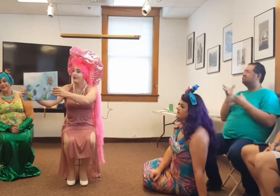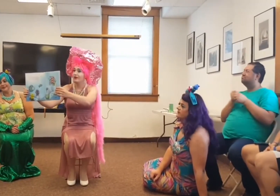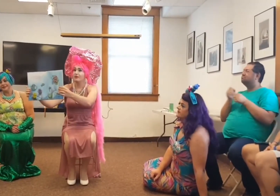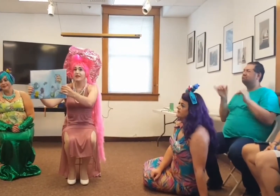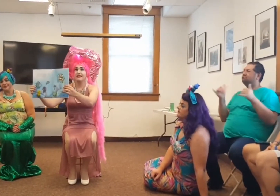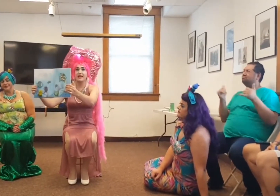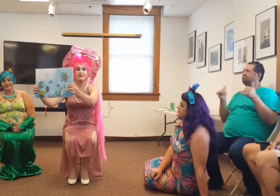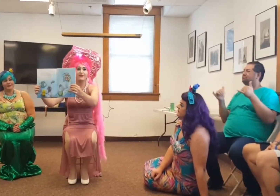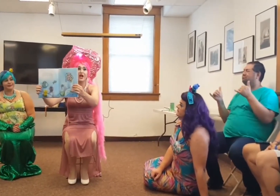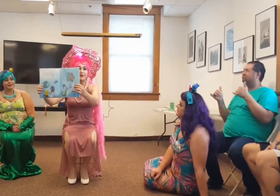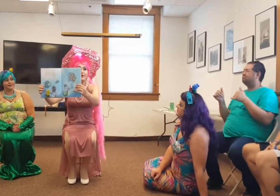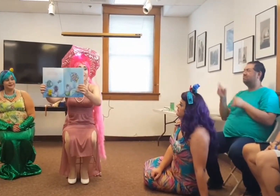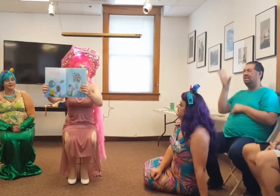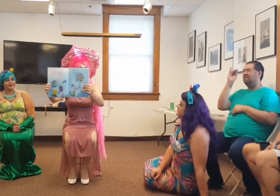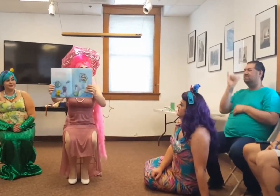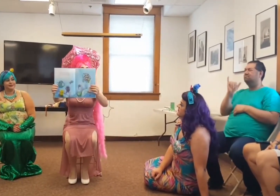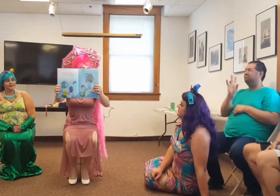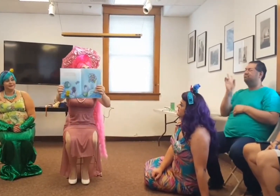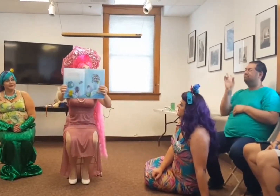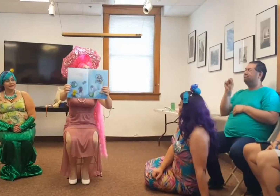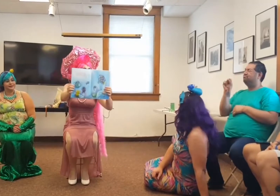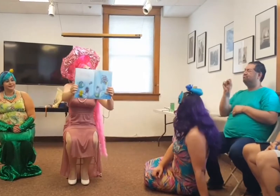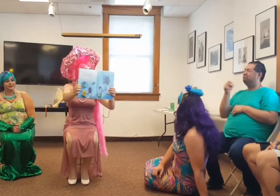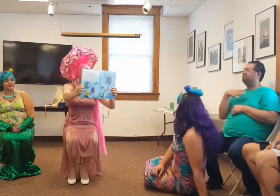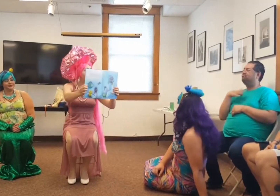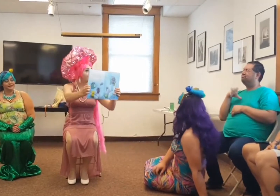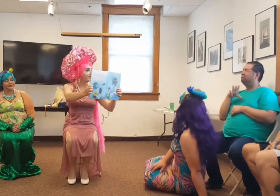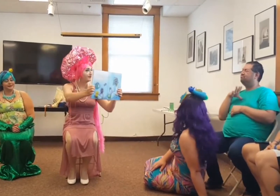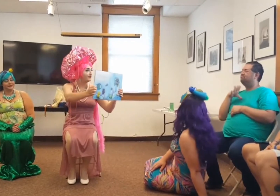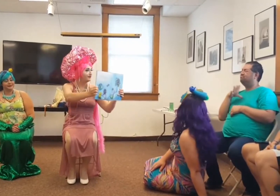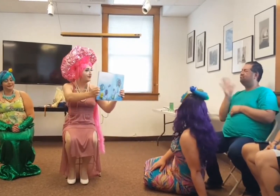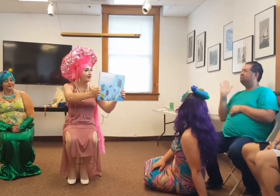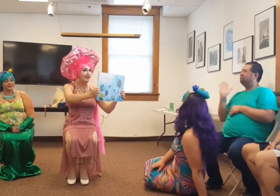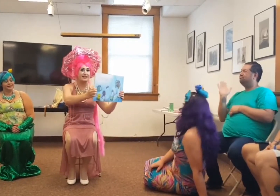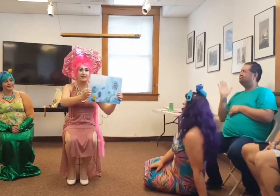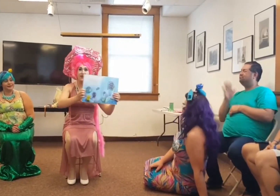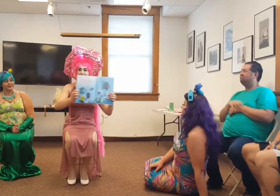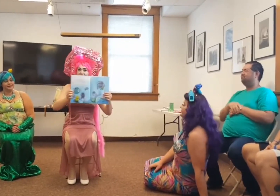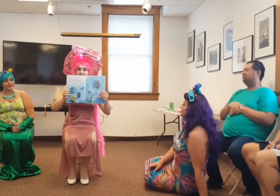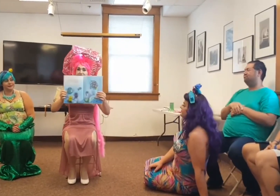but he's like, no! I'm gonna swim on by. Doesn't seem very nice, doesn't it?